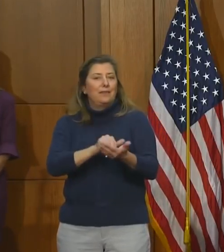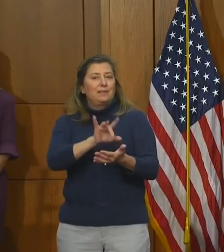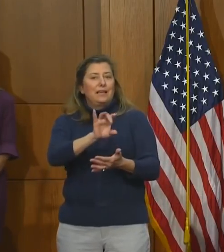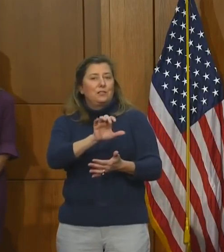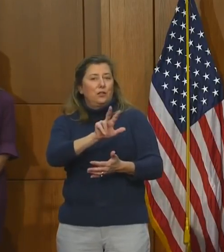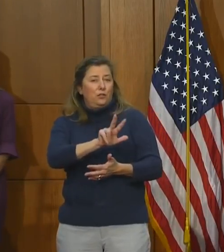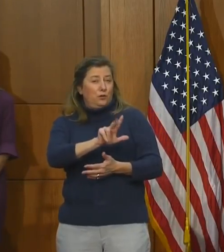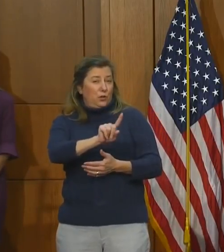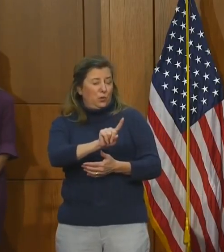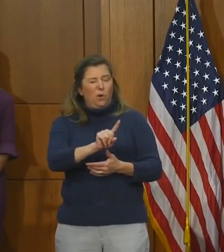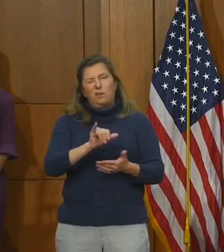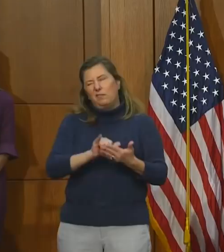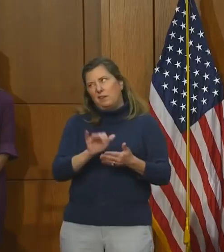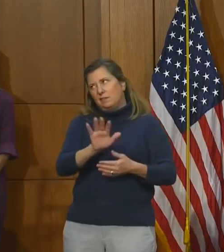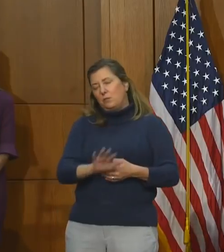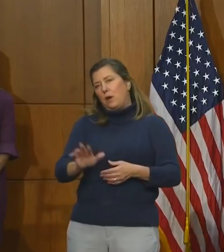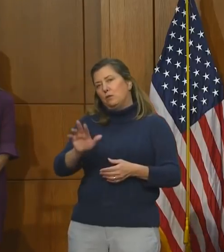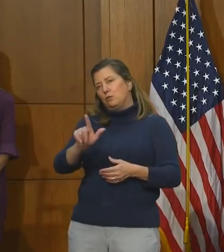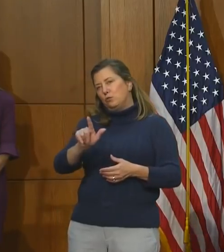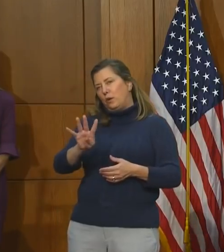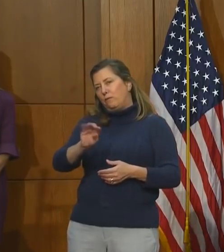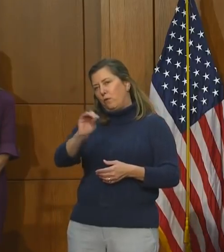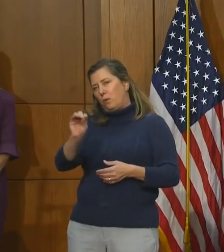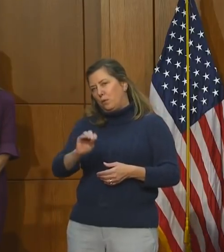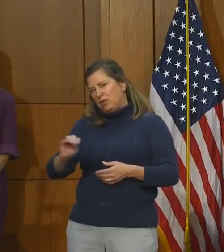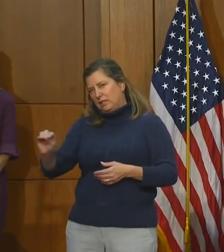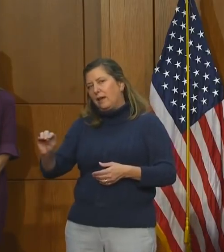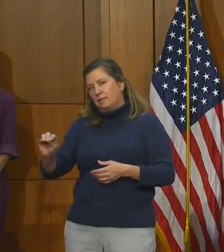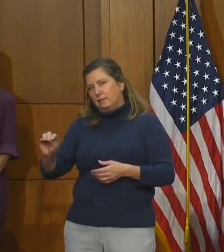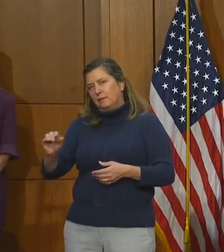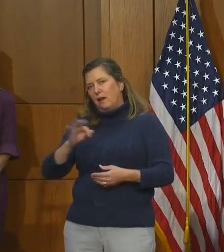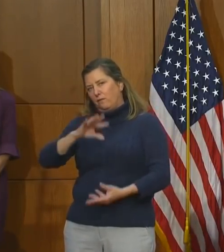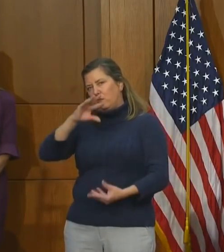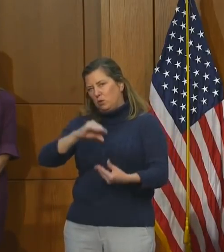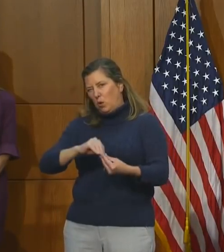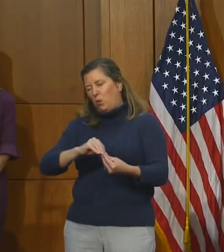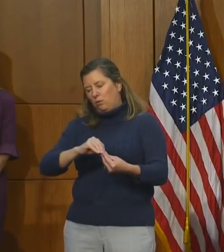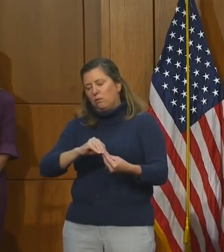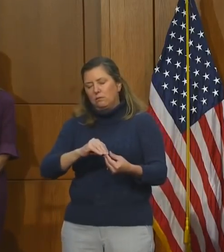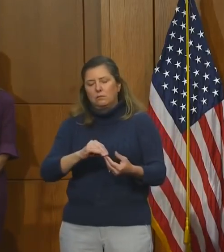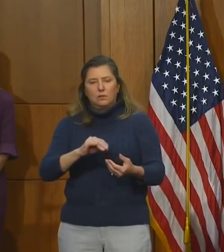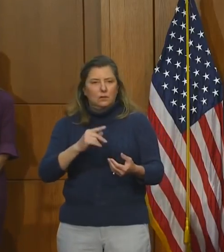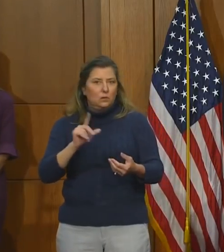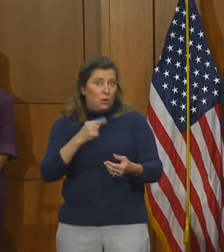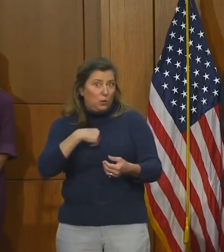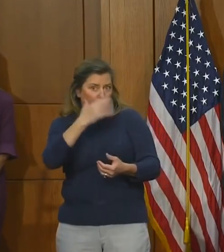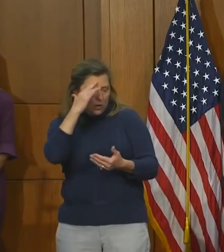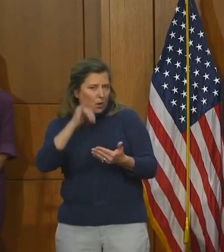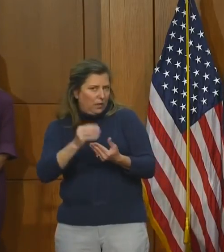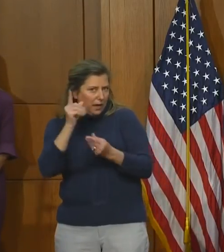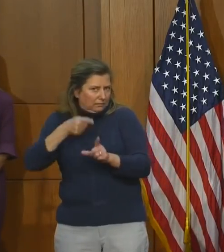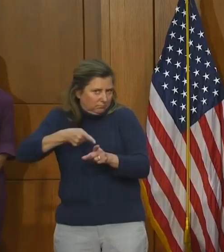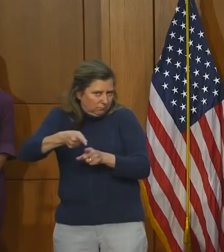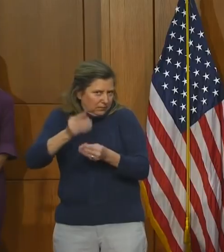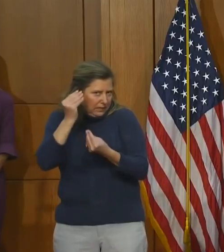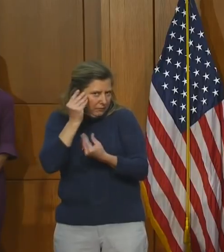NEXT- COMMUNITIES AFRICAN AMERICAN CASES- ARE AT THREE THOUSAND EIGHT HUNDRED AND